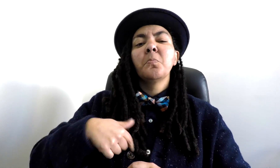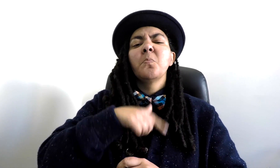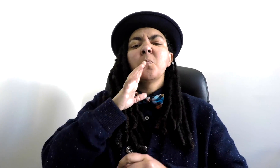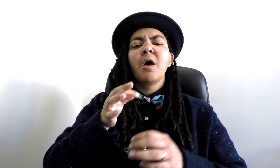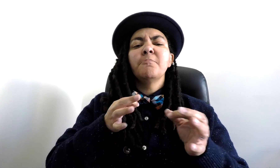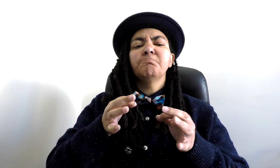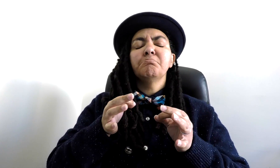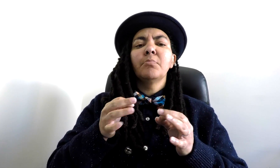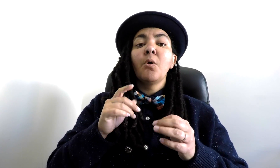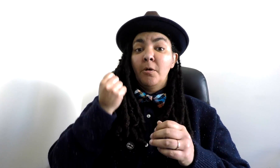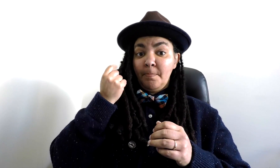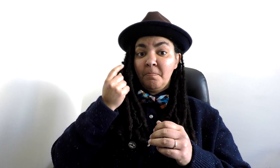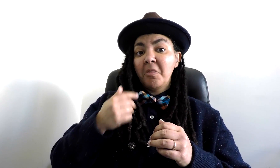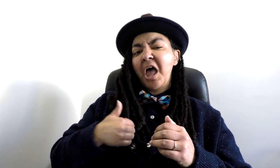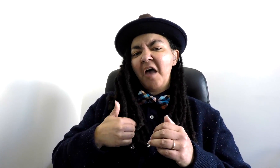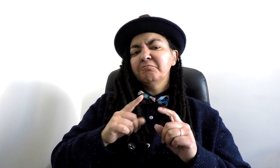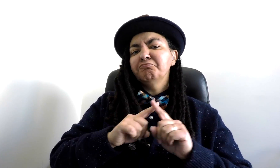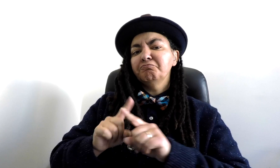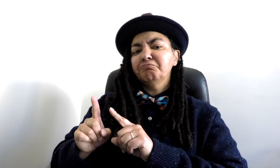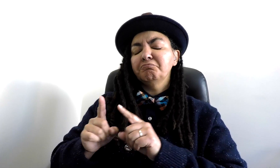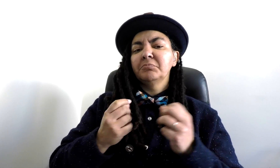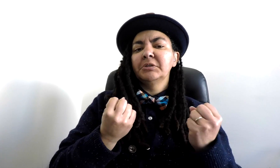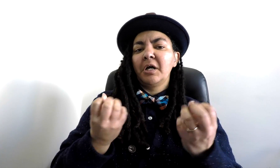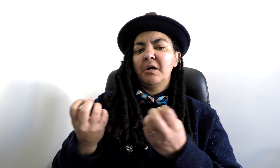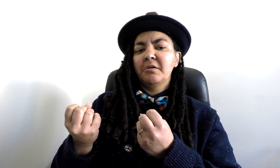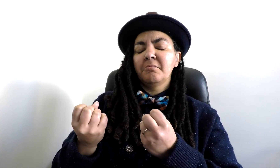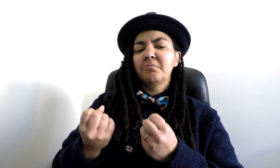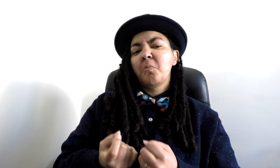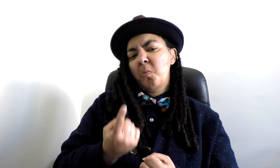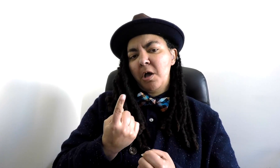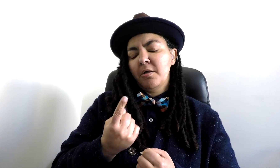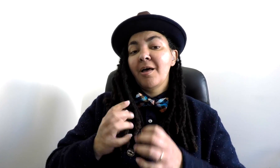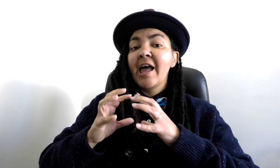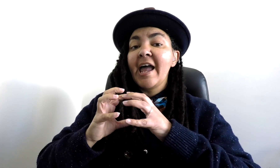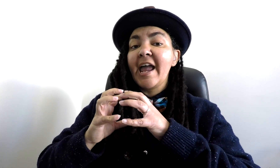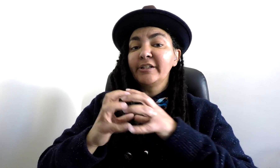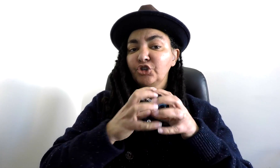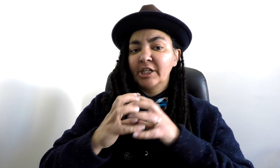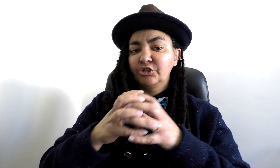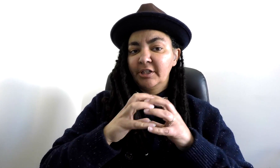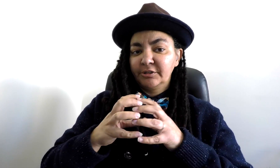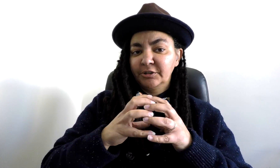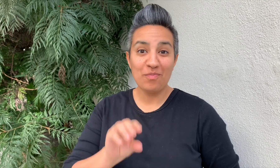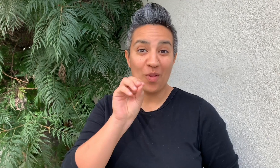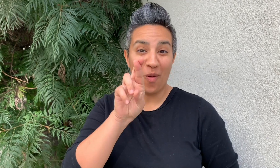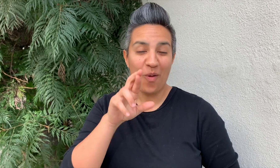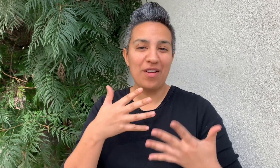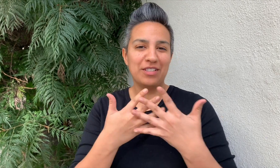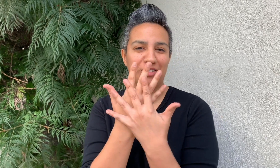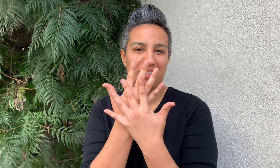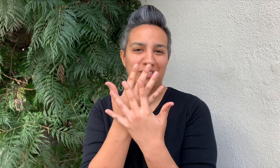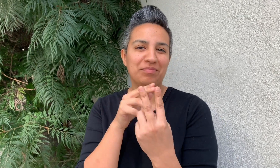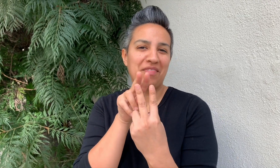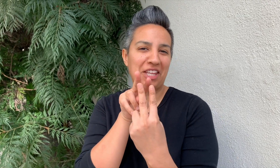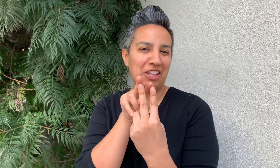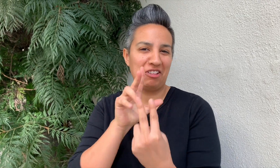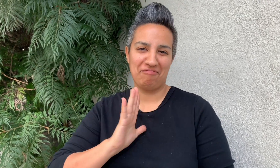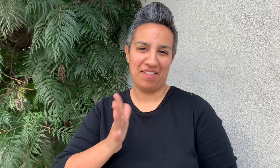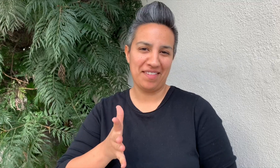There are some variations of a sign for this word: Open-BALL rolling, Or, [2nd variation: 2-hands crossing-over upwardly with palms inward]. Either one is fine.